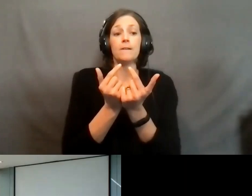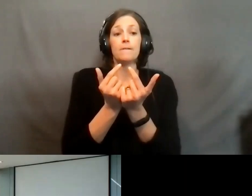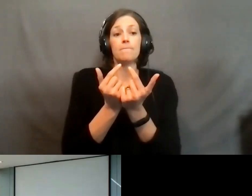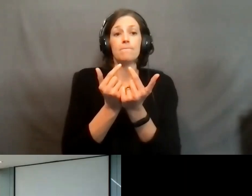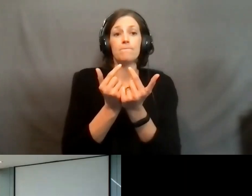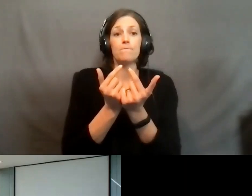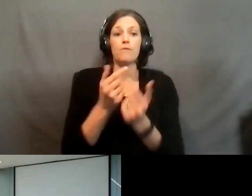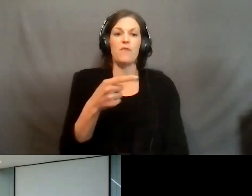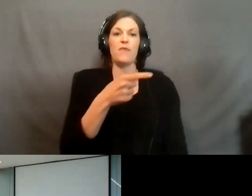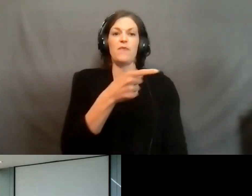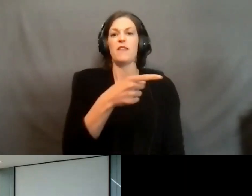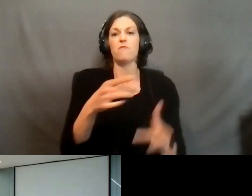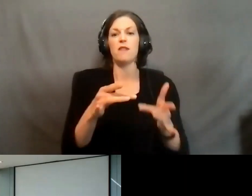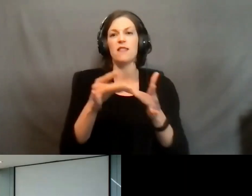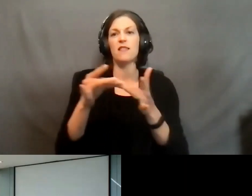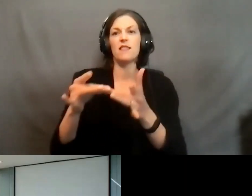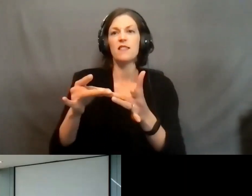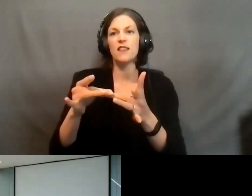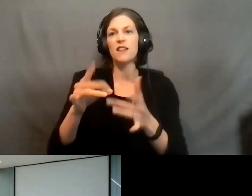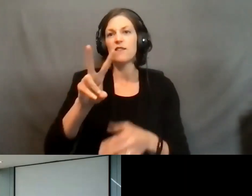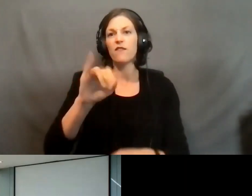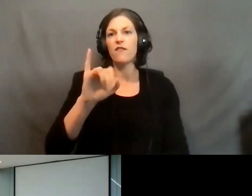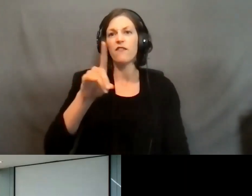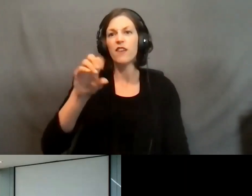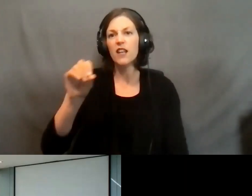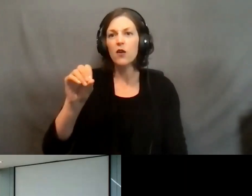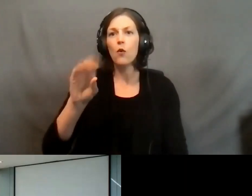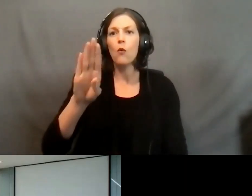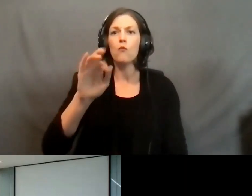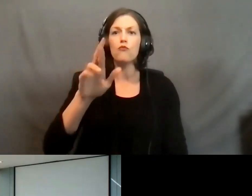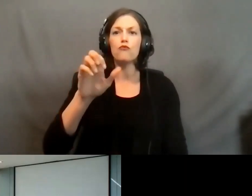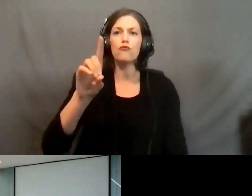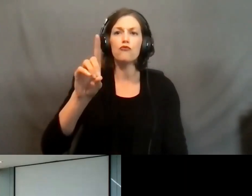video broadcasting 12:13:05 for some 12 years. They have been